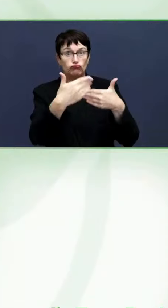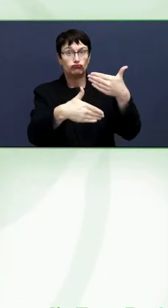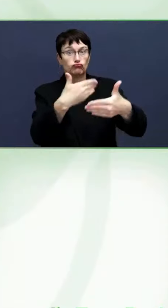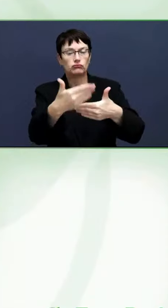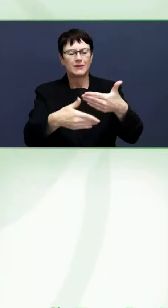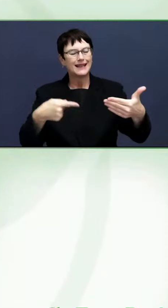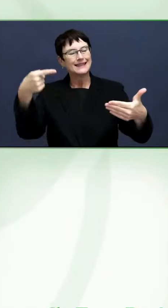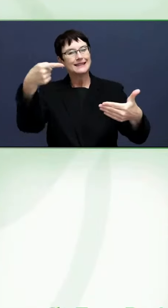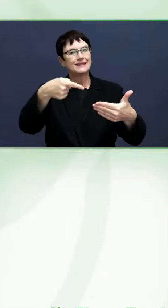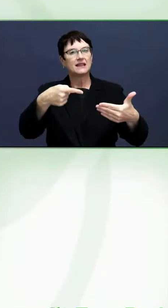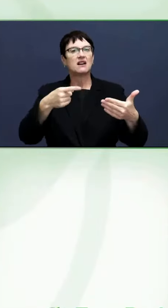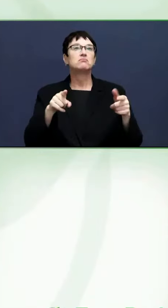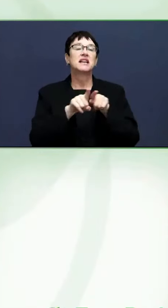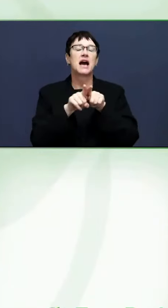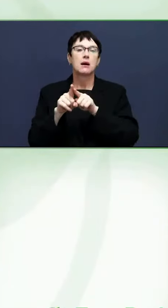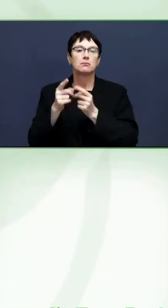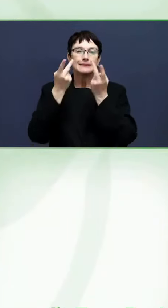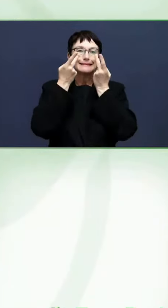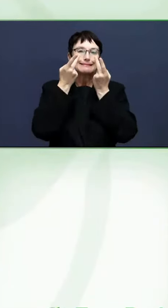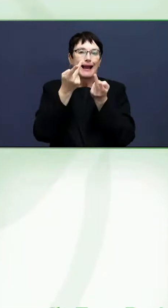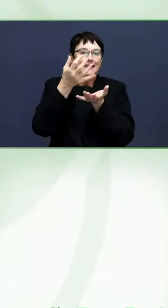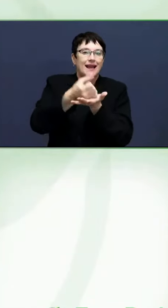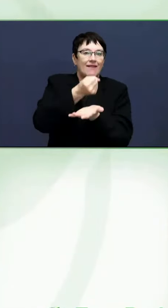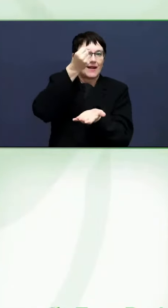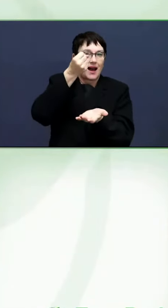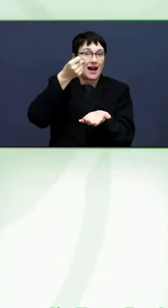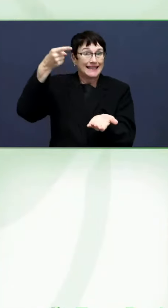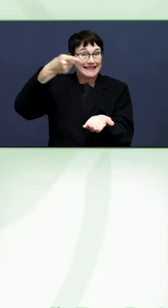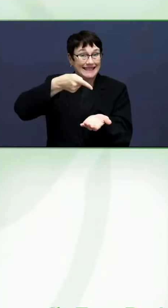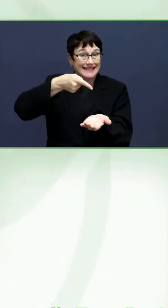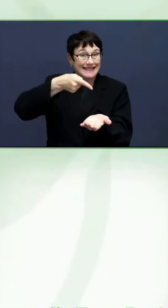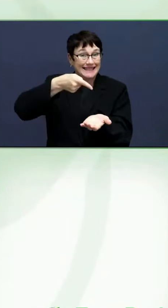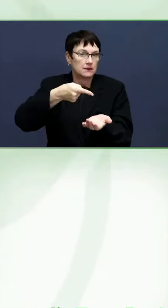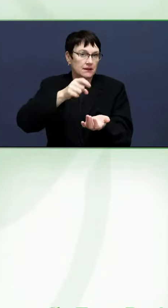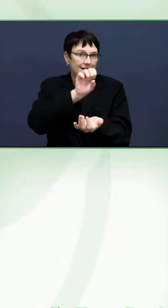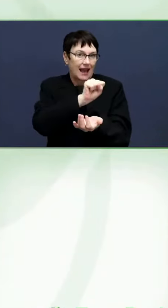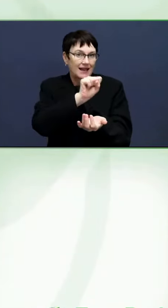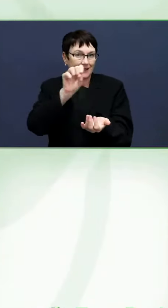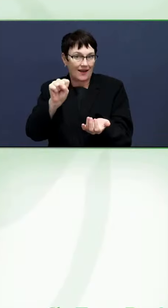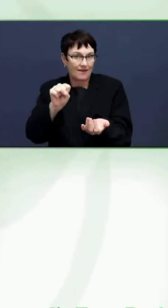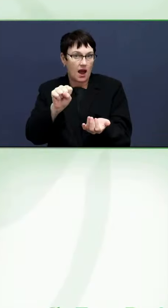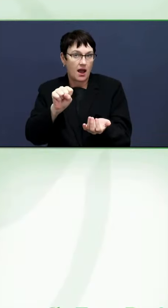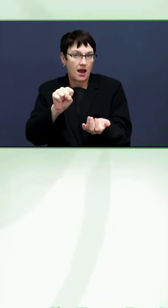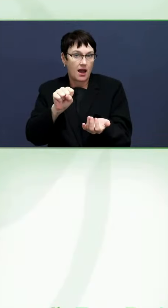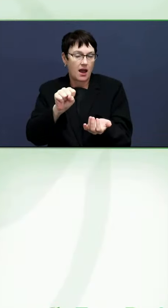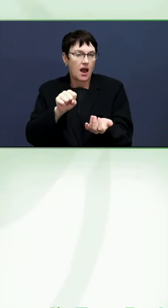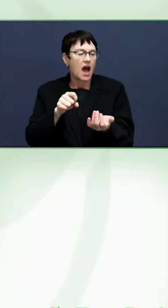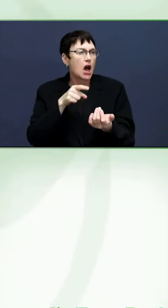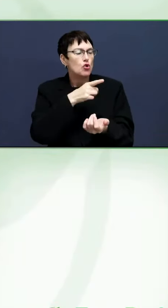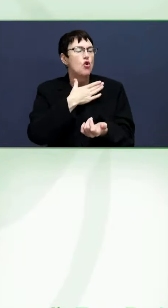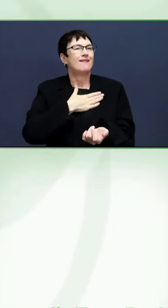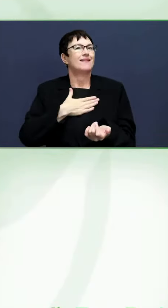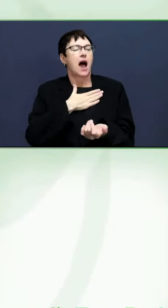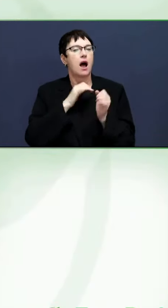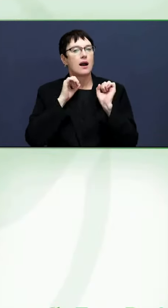example? I am speaking on behalf of sight Savers India, listening to people over this